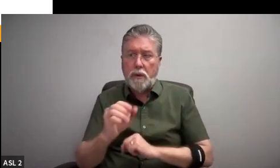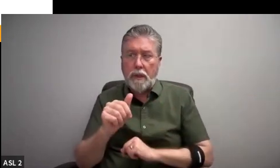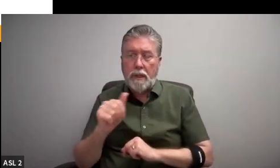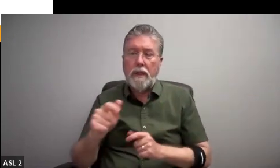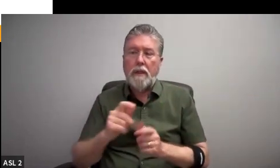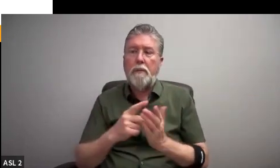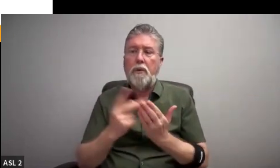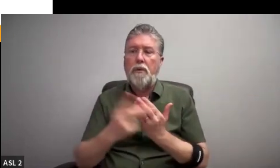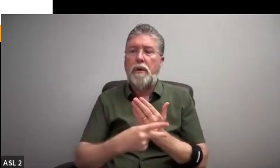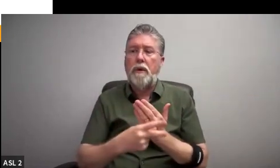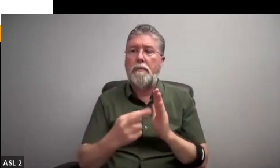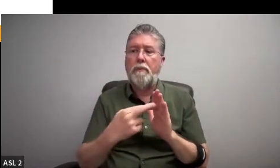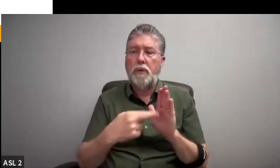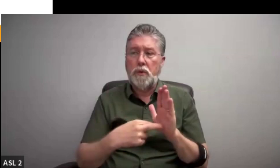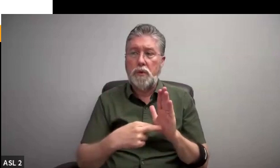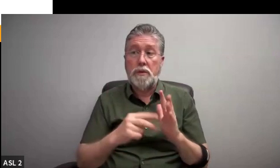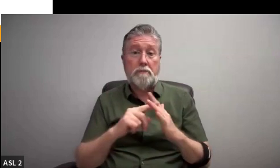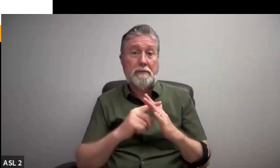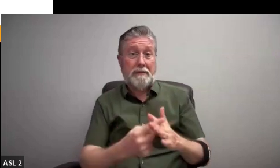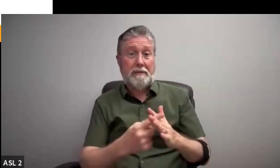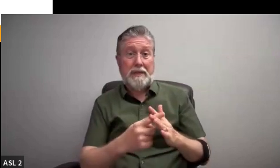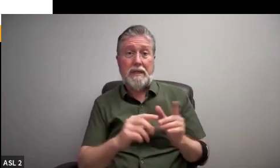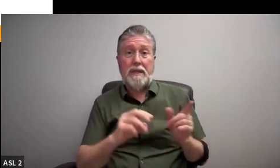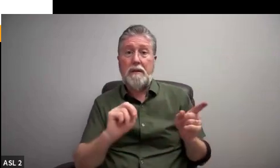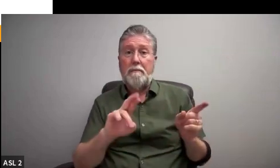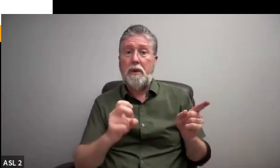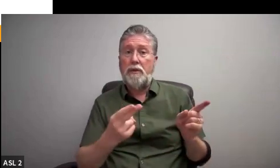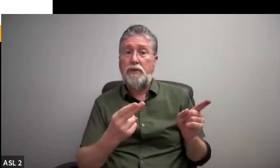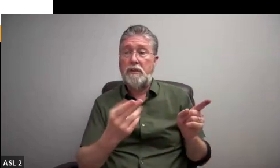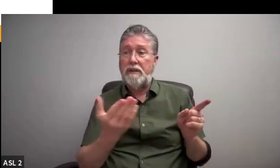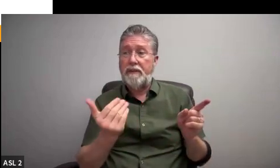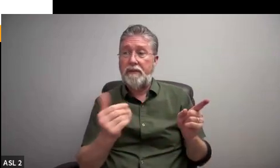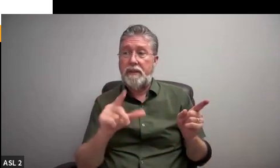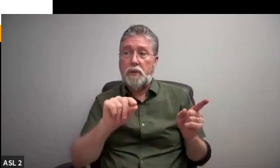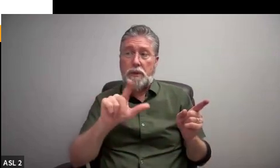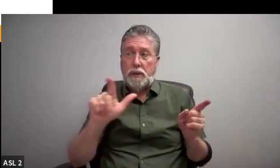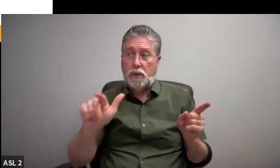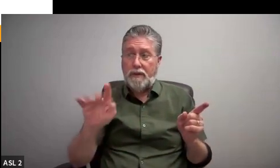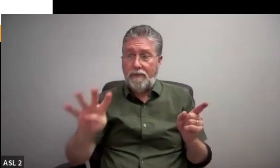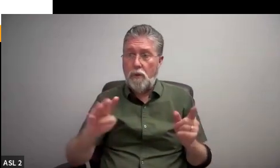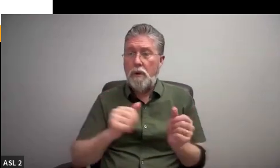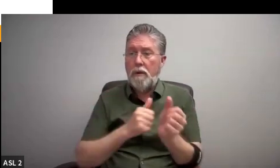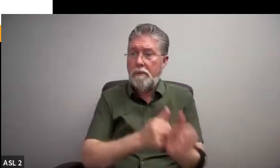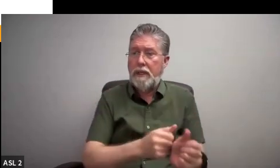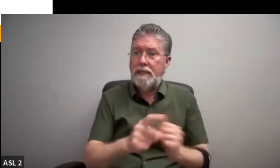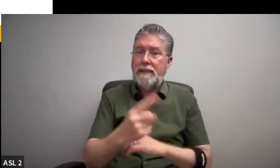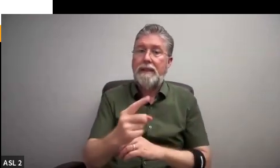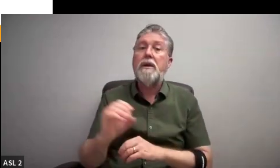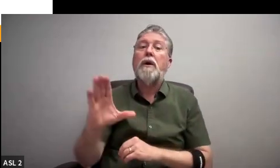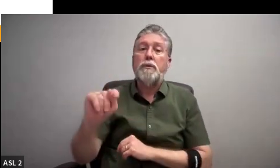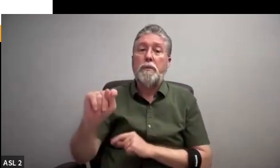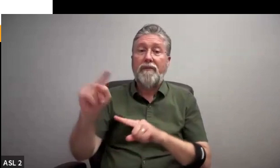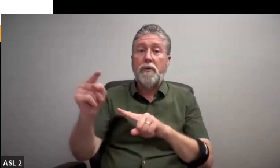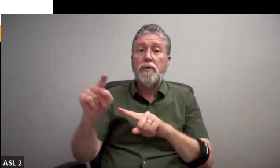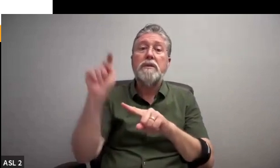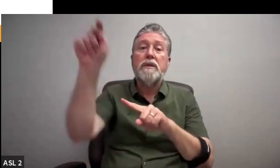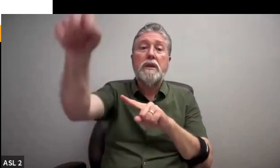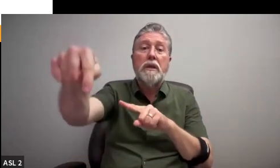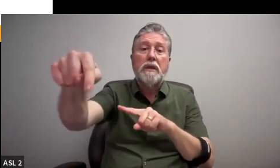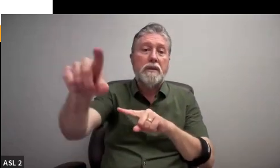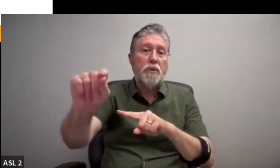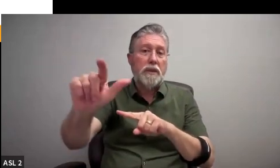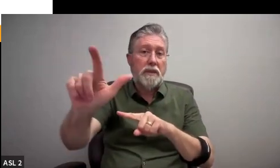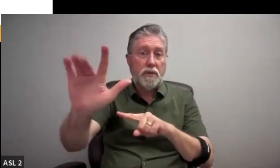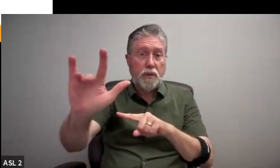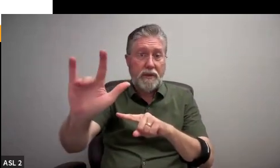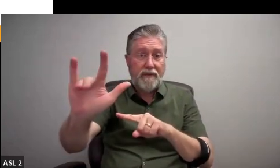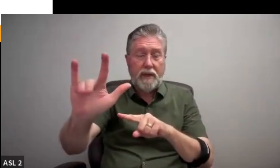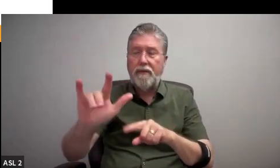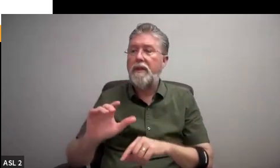of March 15, 2024, and a compliance date of October 1, 2025). Code of Federal